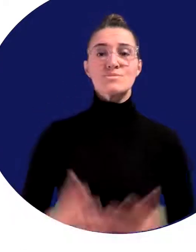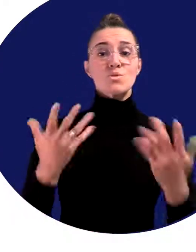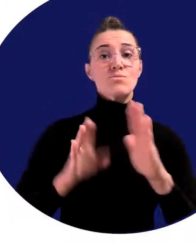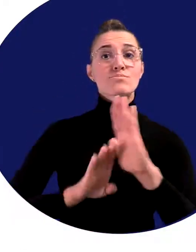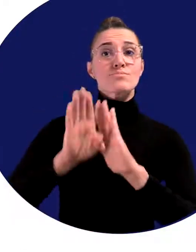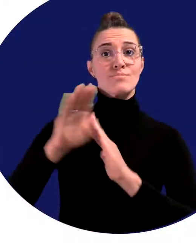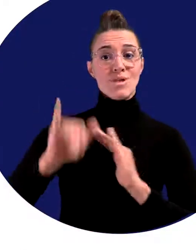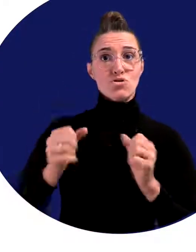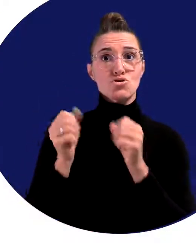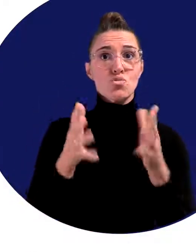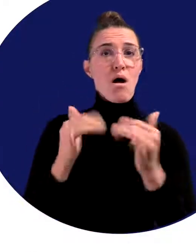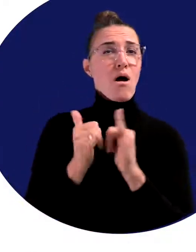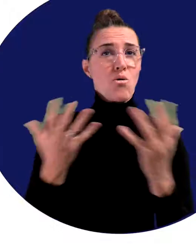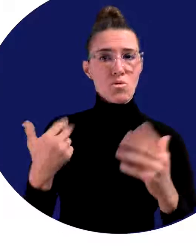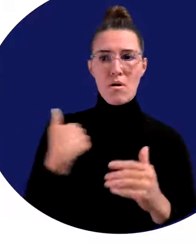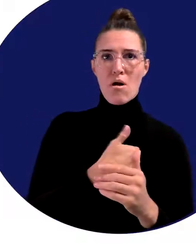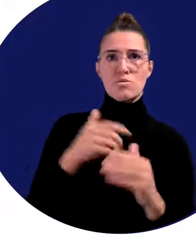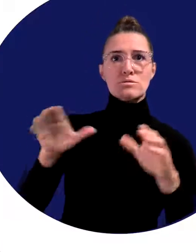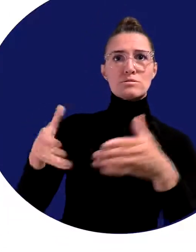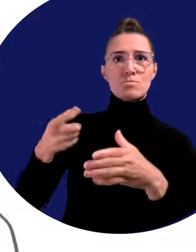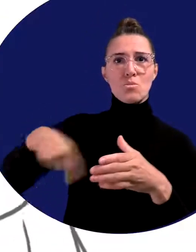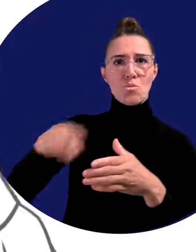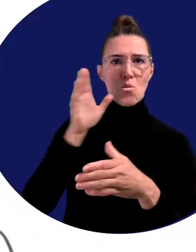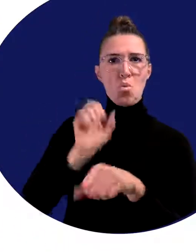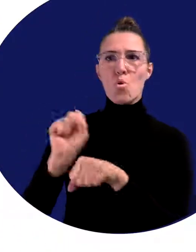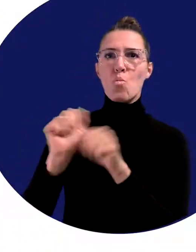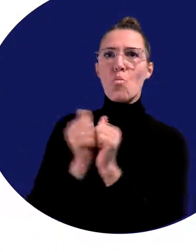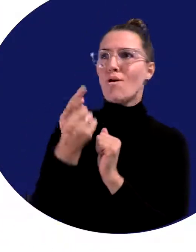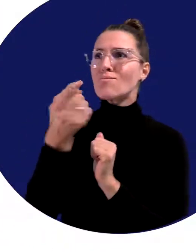To build this strategy, our team is working with a network of professionals.